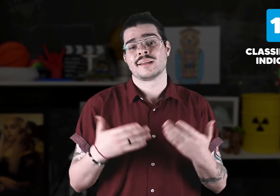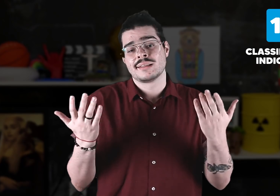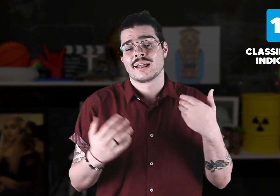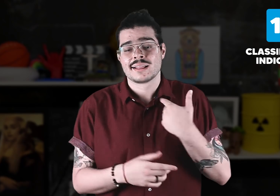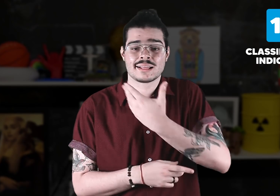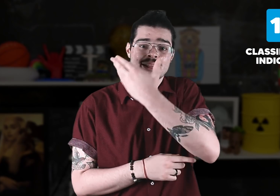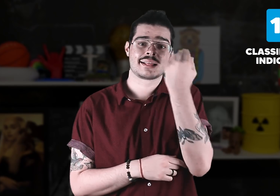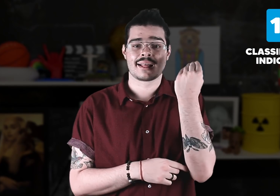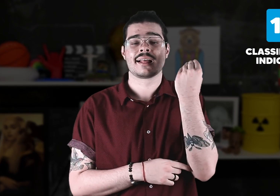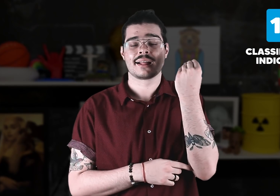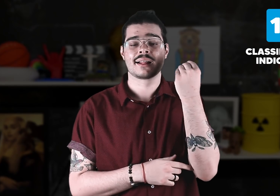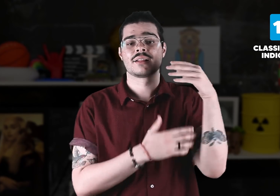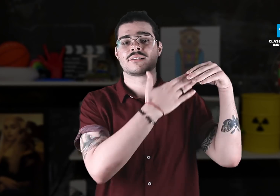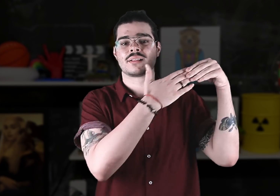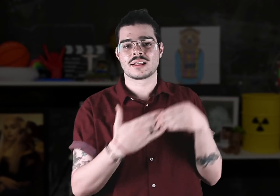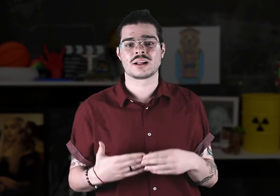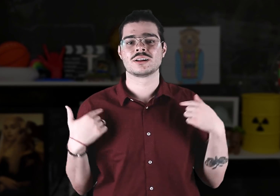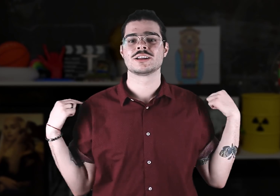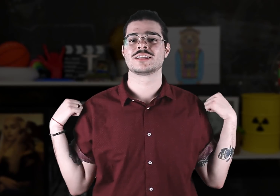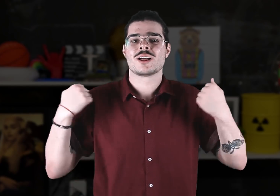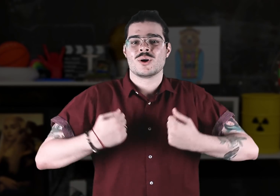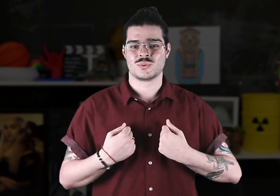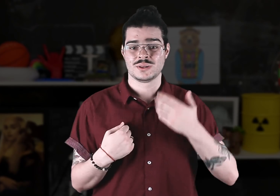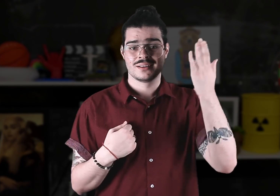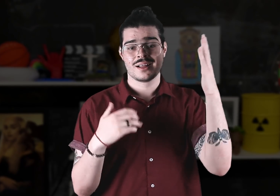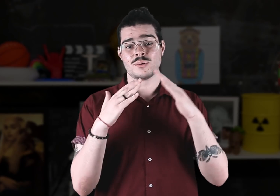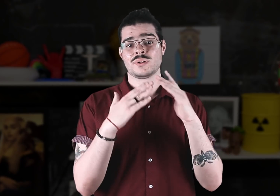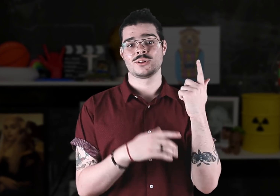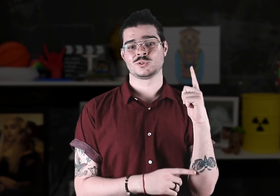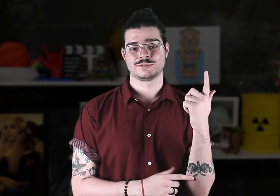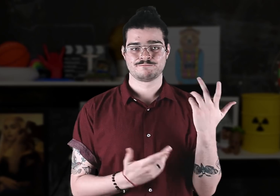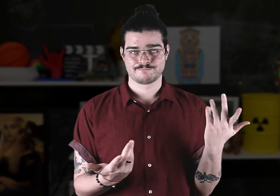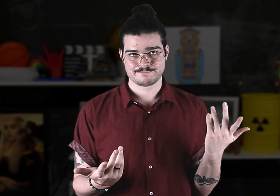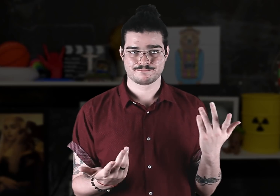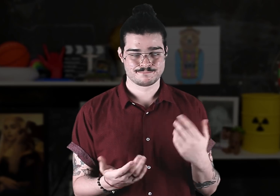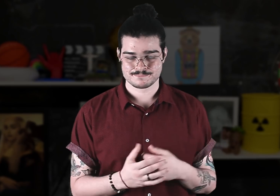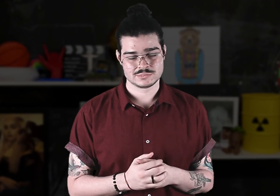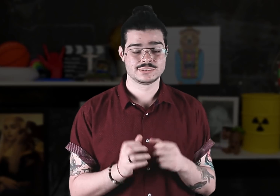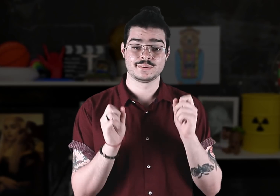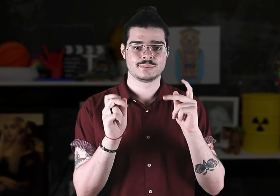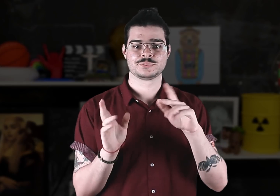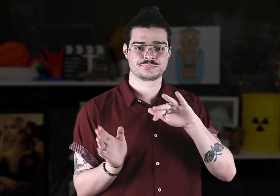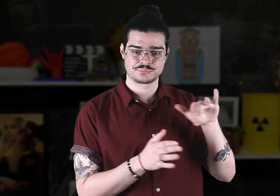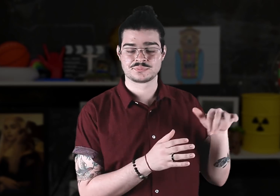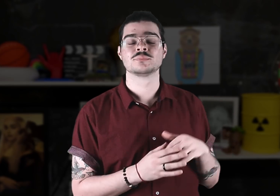I forgot to bring my blazer from Goiânia, but life goes on.